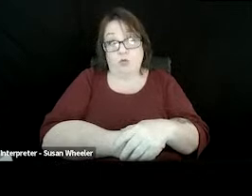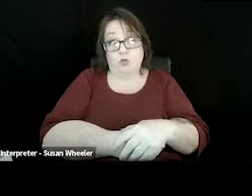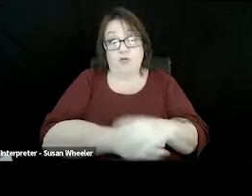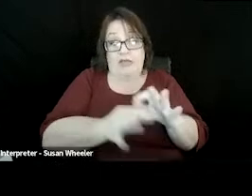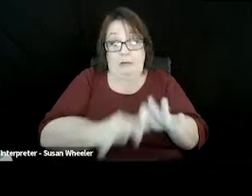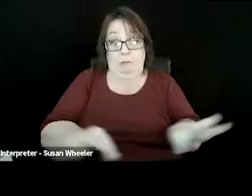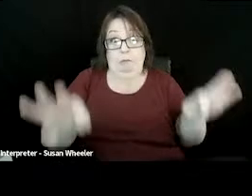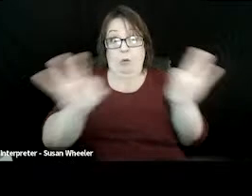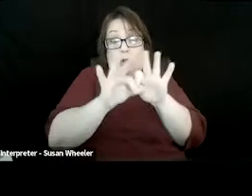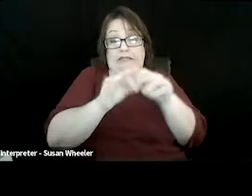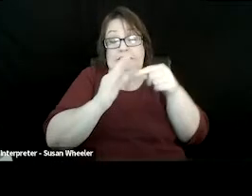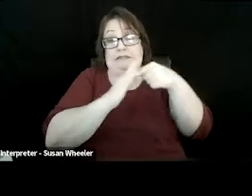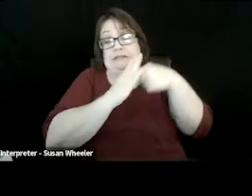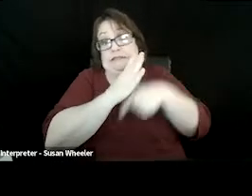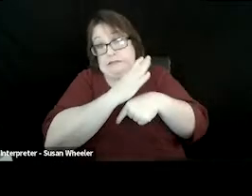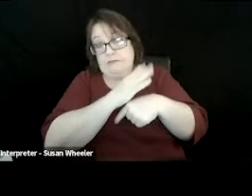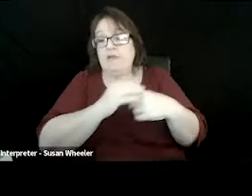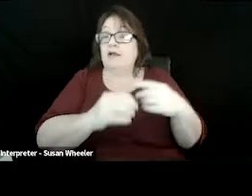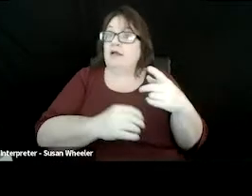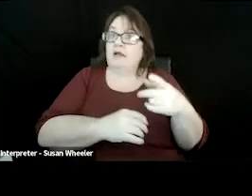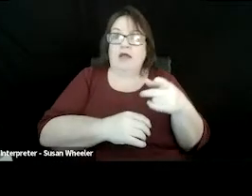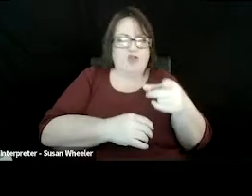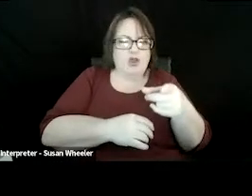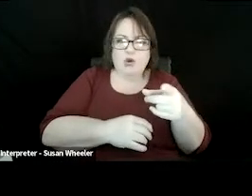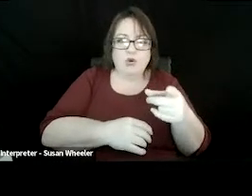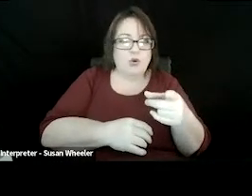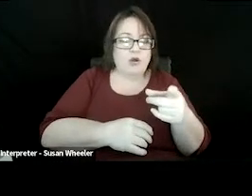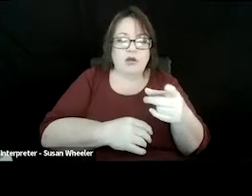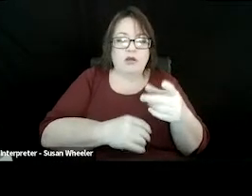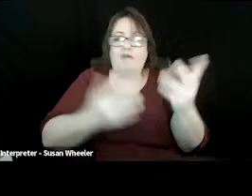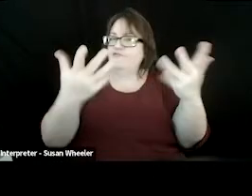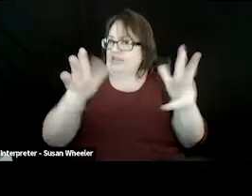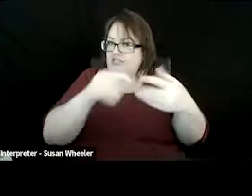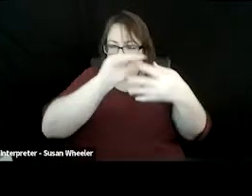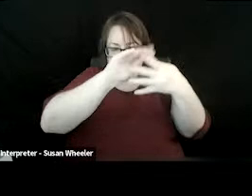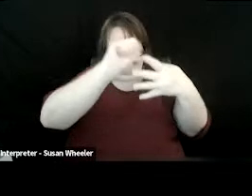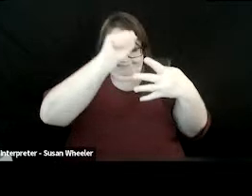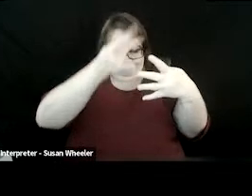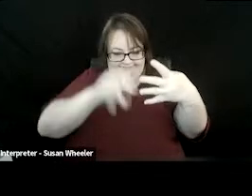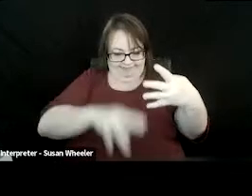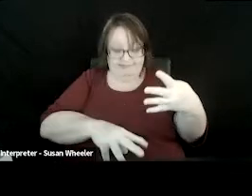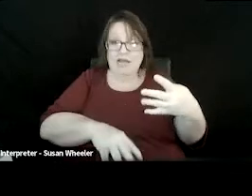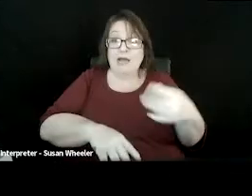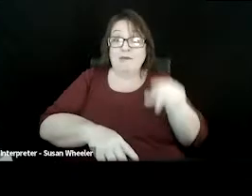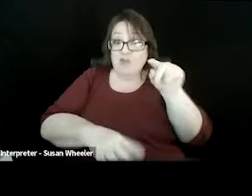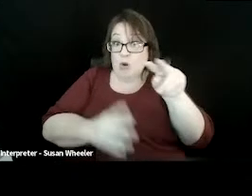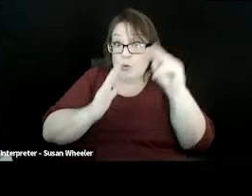but again, I wanna stress that if you're reading one of these contracts and you're a little confused or concerned,